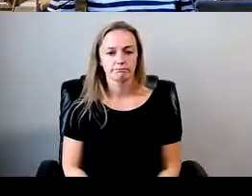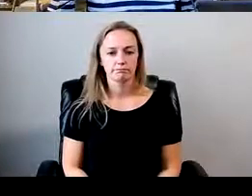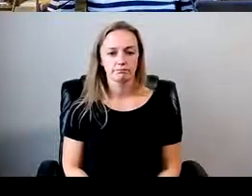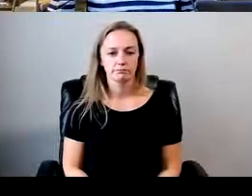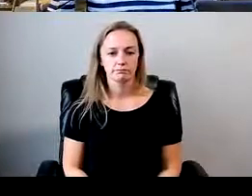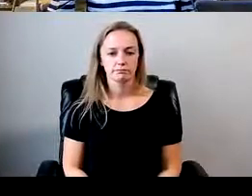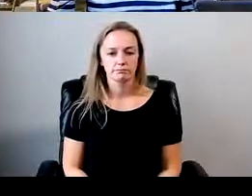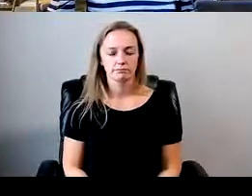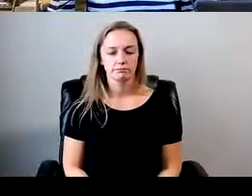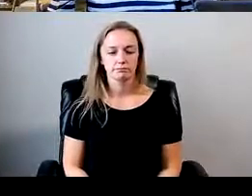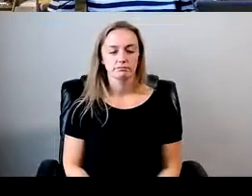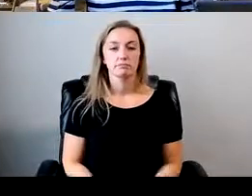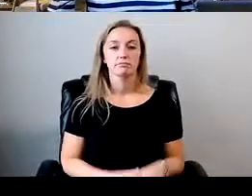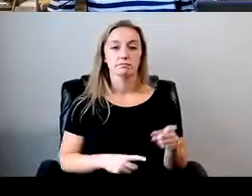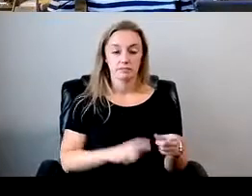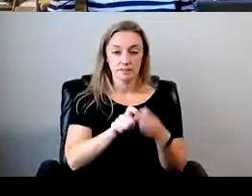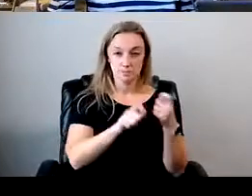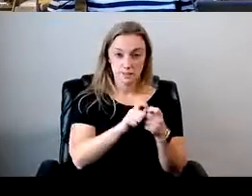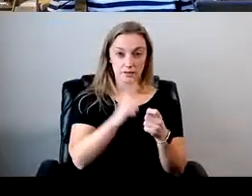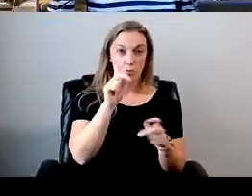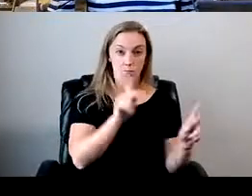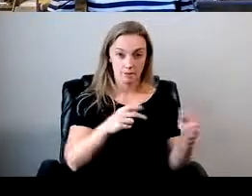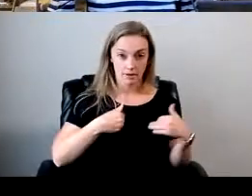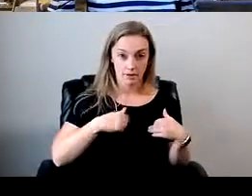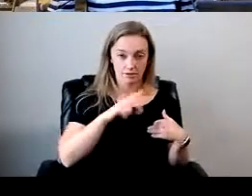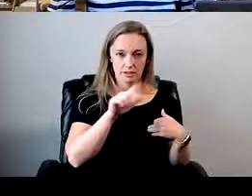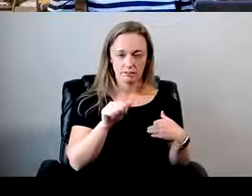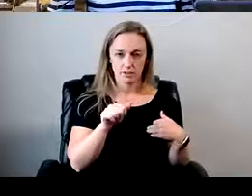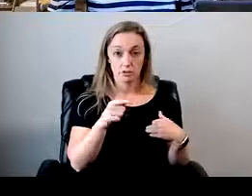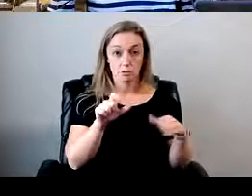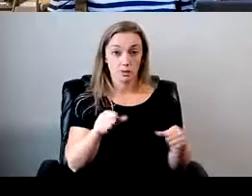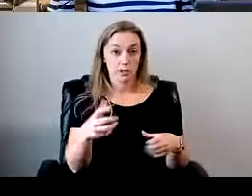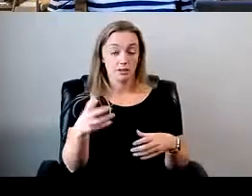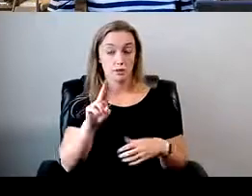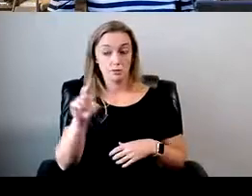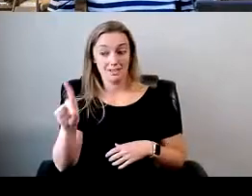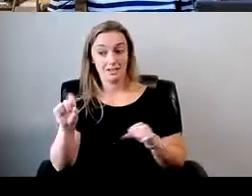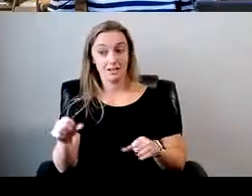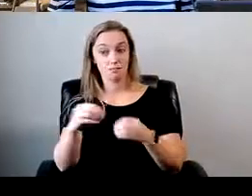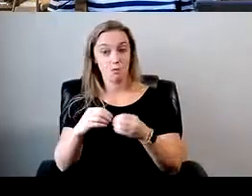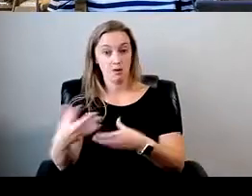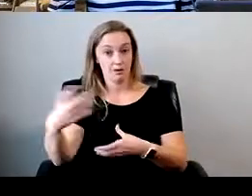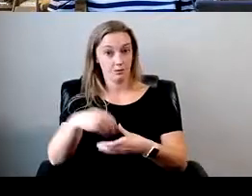Specifically for people with disabilities. UD could be more inclusive. Accessibility is targeted individually